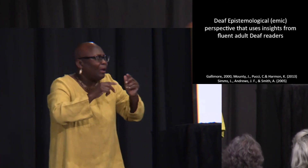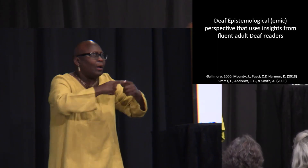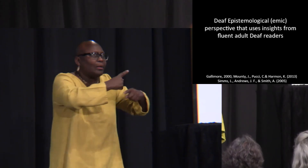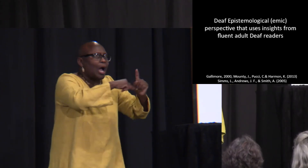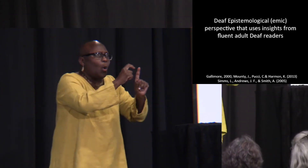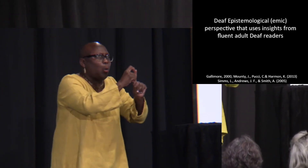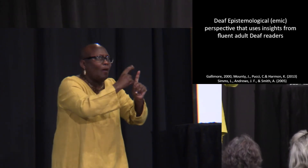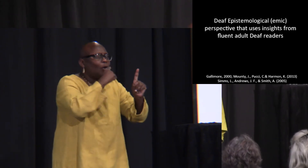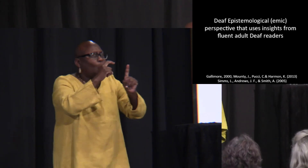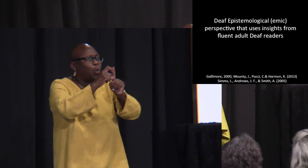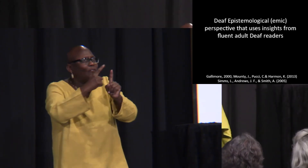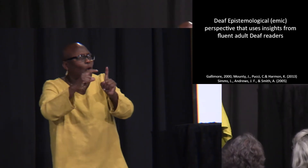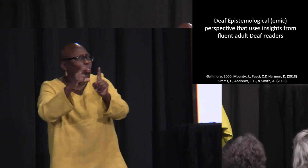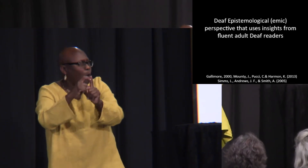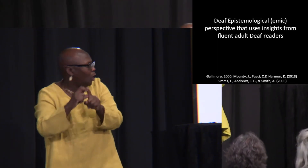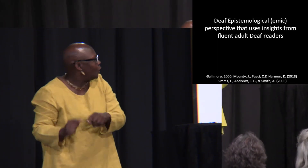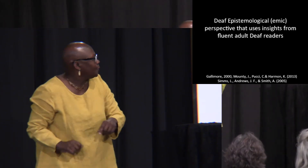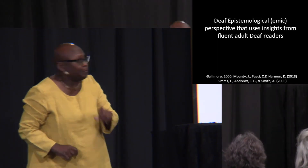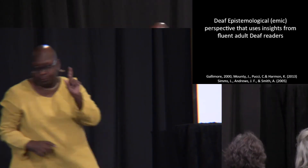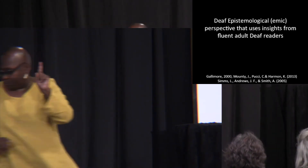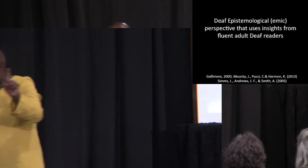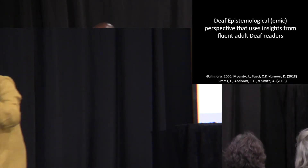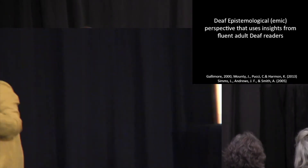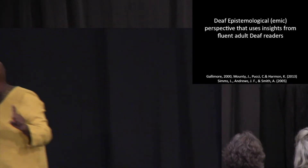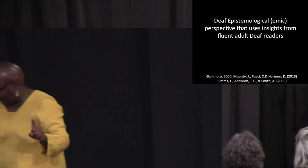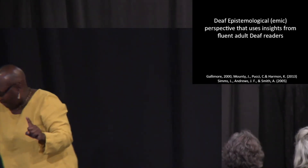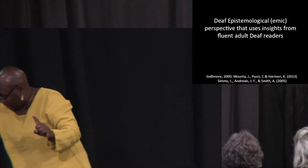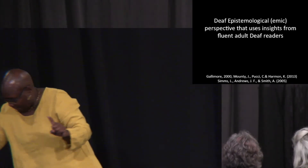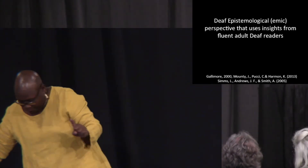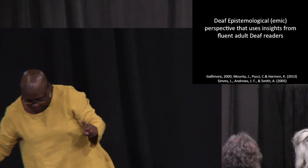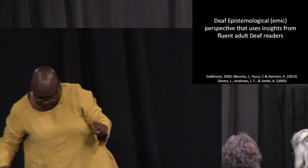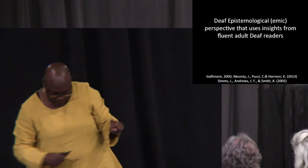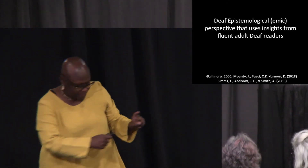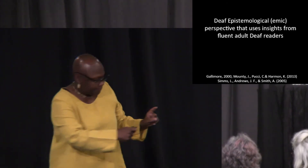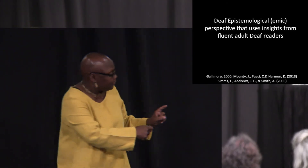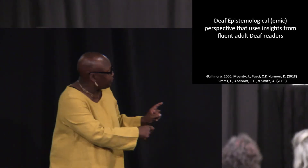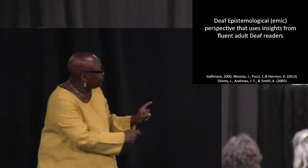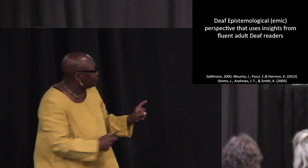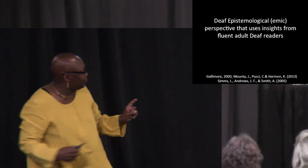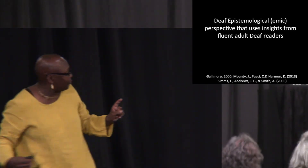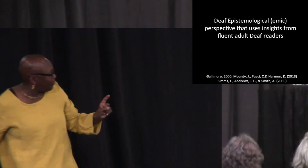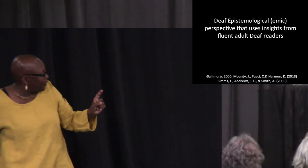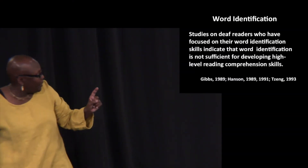We did the study because we know the system doesn't work and I wanted to know what does.